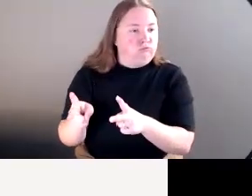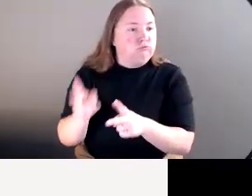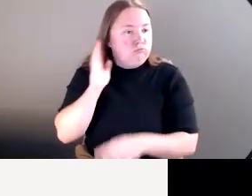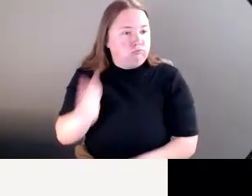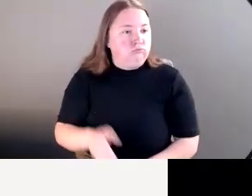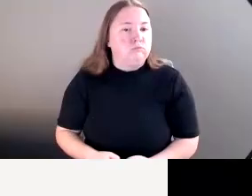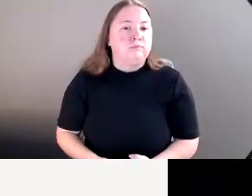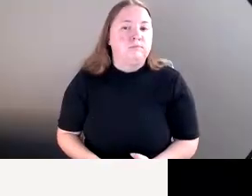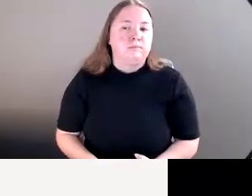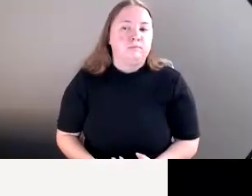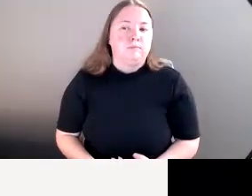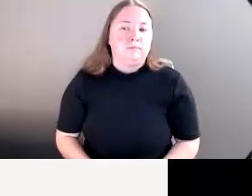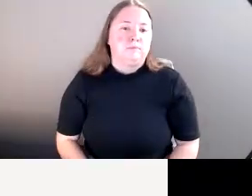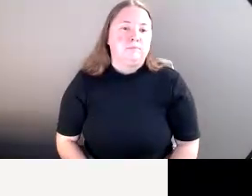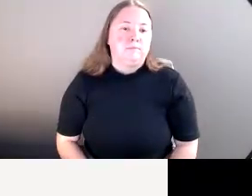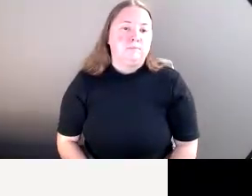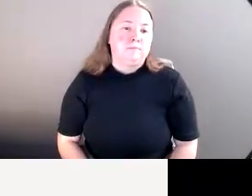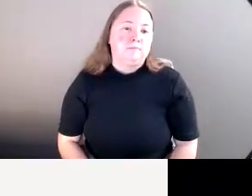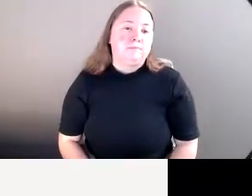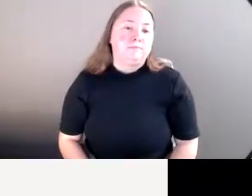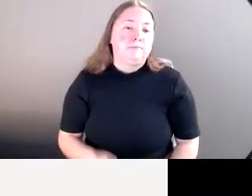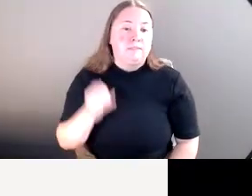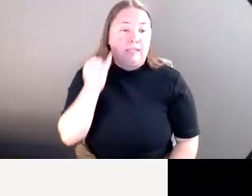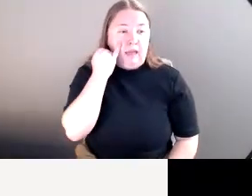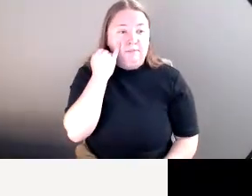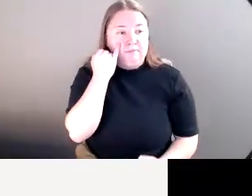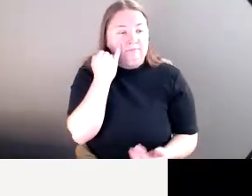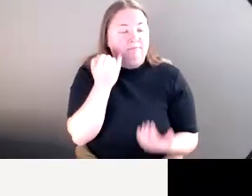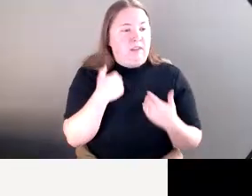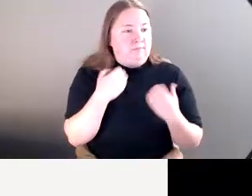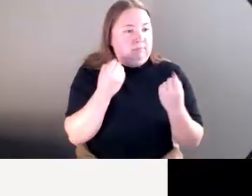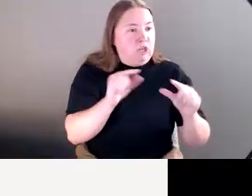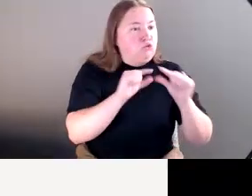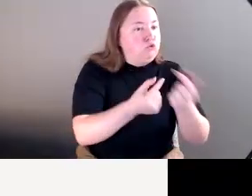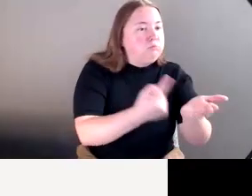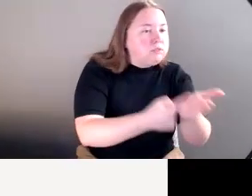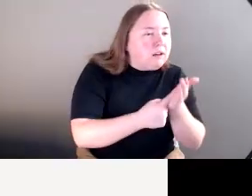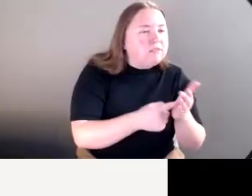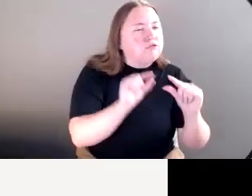So again, if you use a lot of group discussions or group assignments or anything like that,